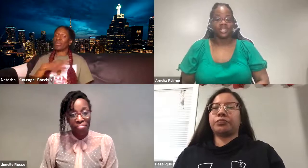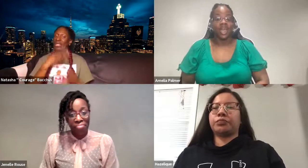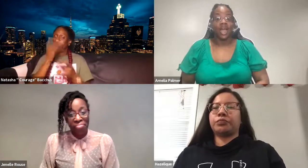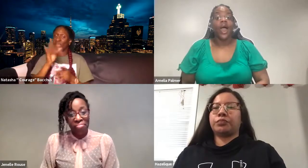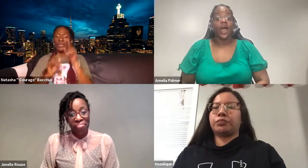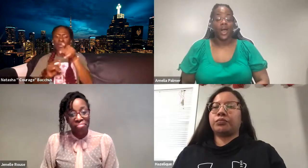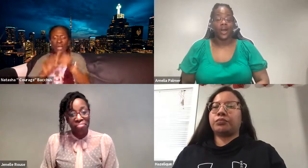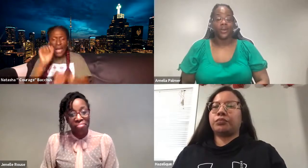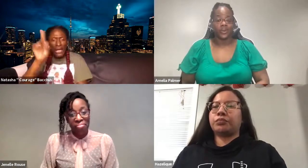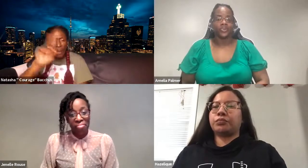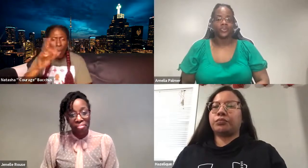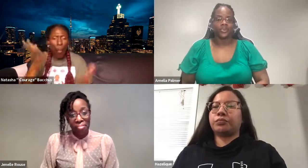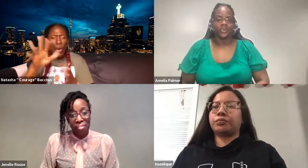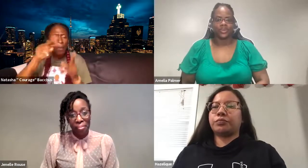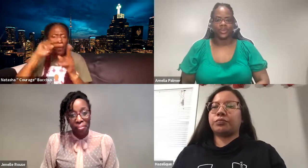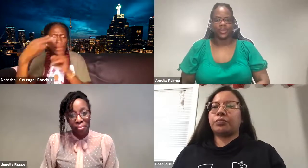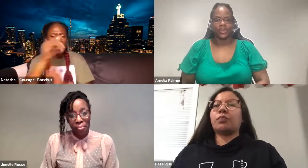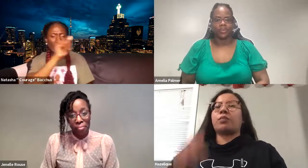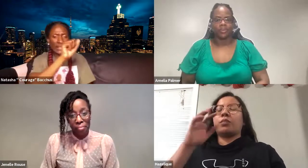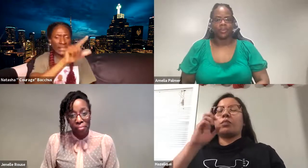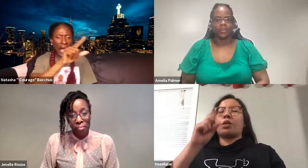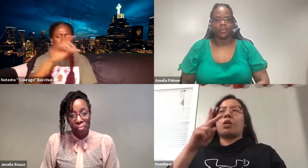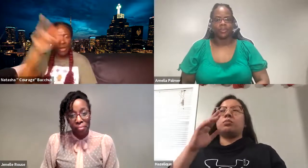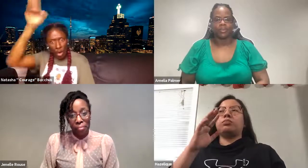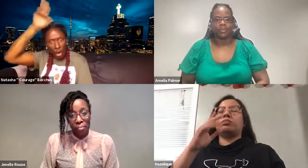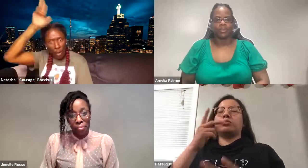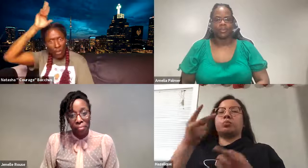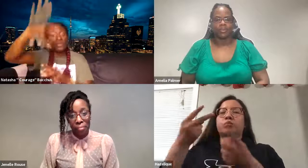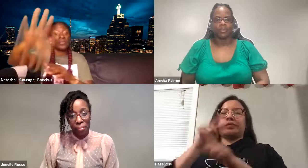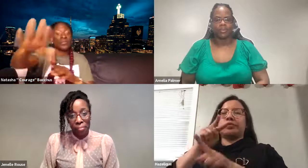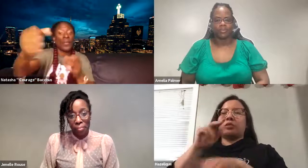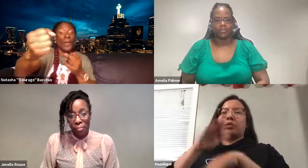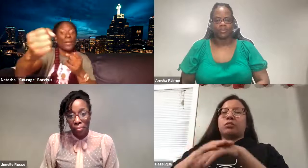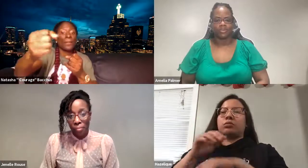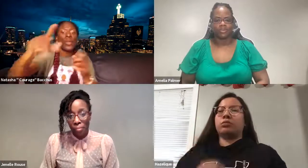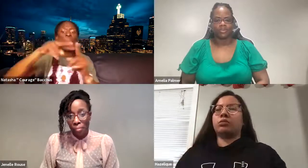thank you Amelia i didn't know about that word. so Oneida Sign Language,